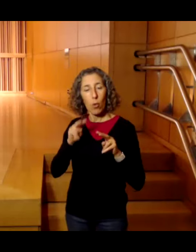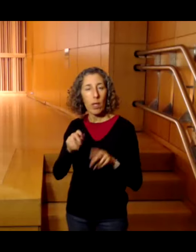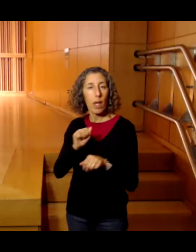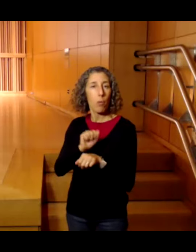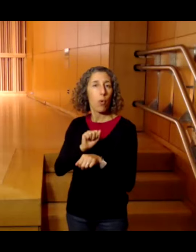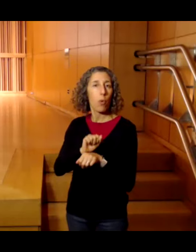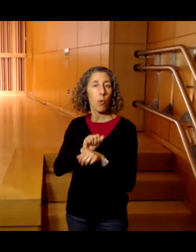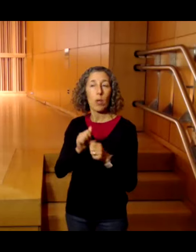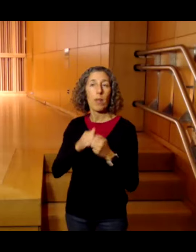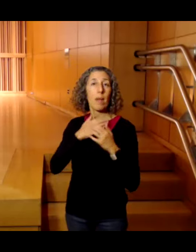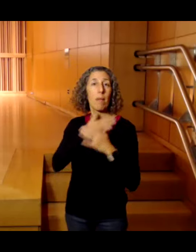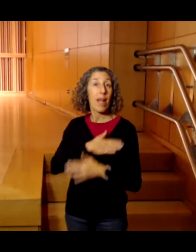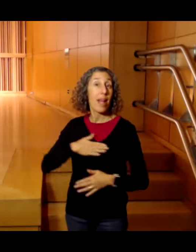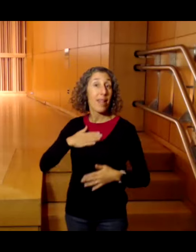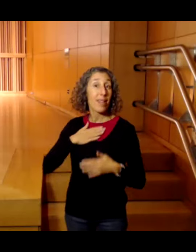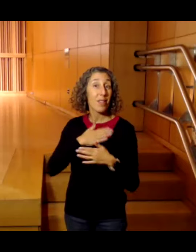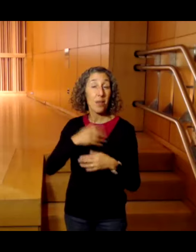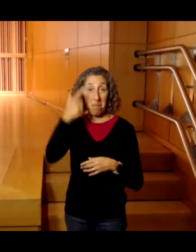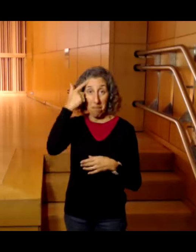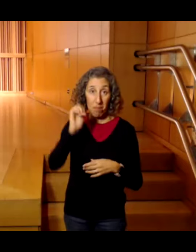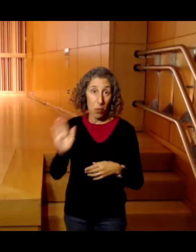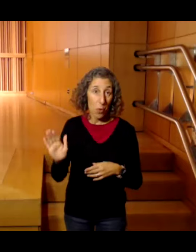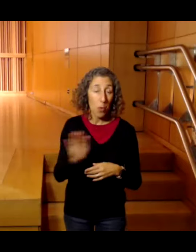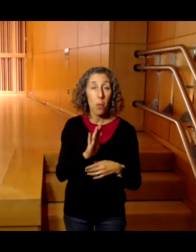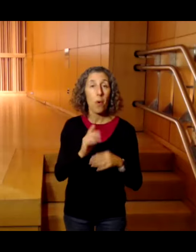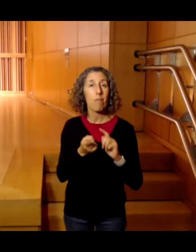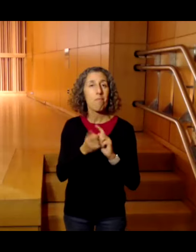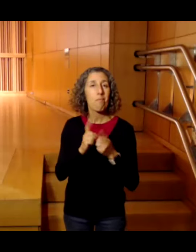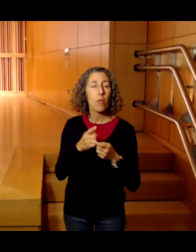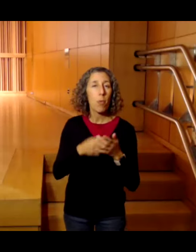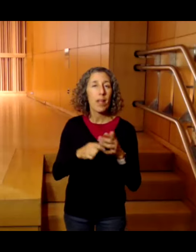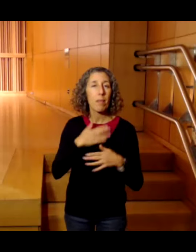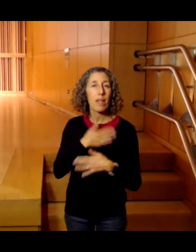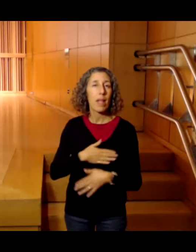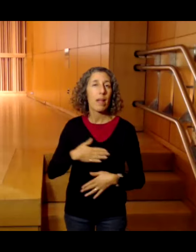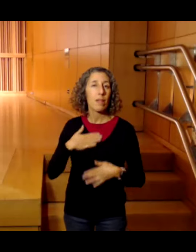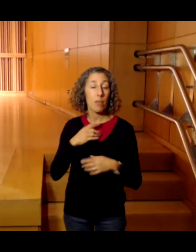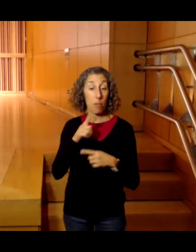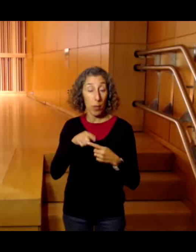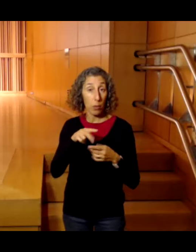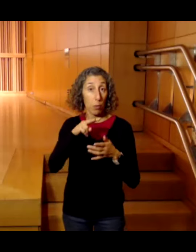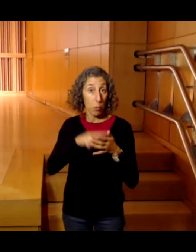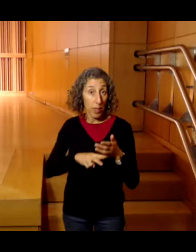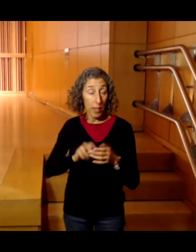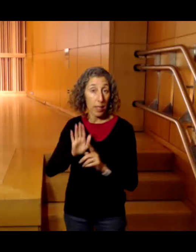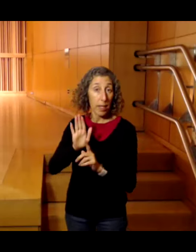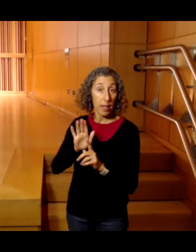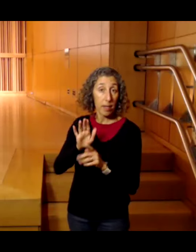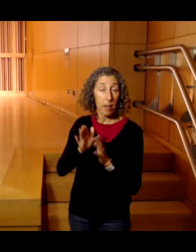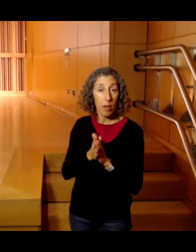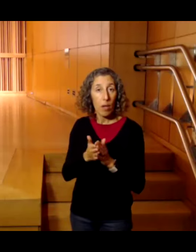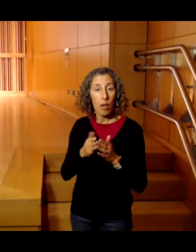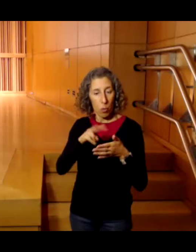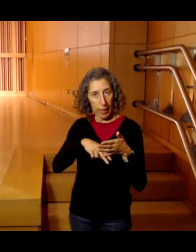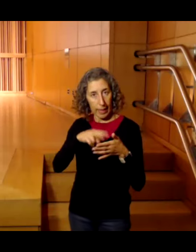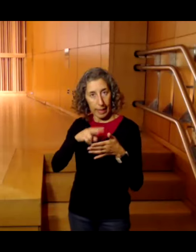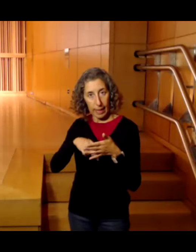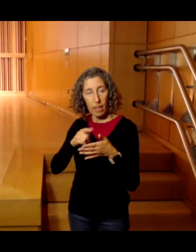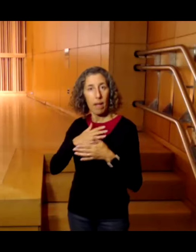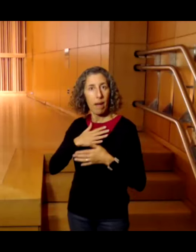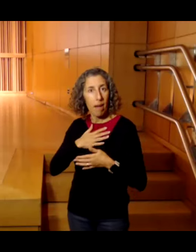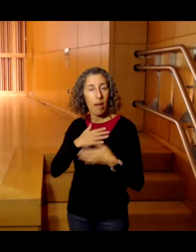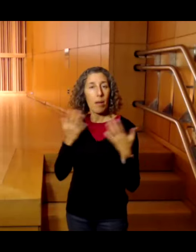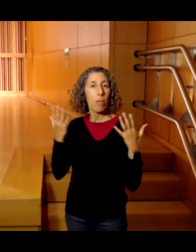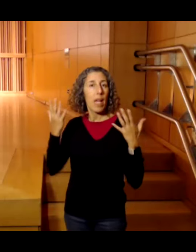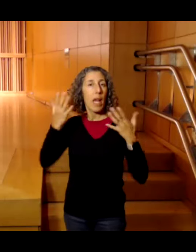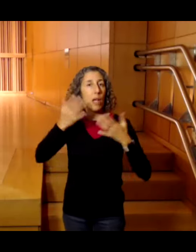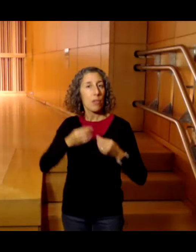However that pleasure manifests itself. Reading Robert's work, that pleasure for me comes surely from those carefully, sensually crafted sentences.